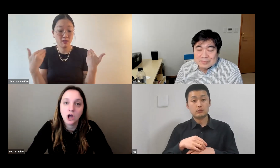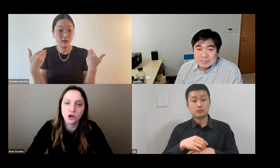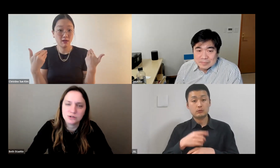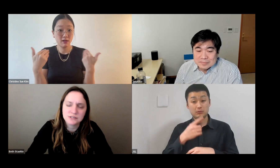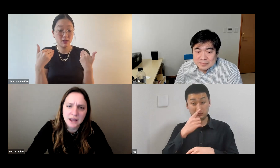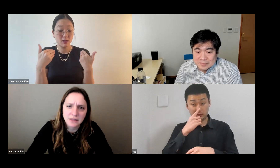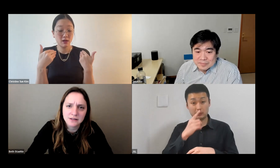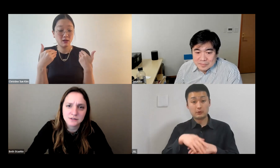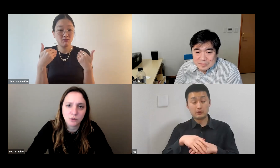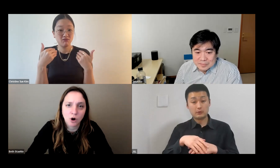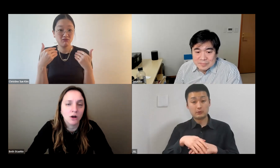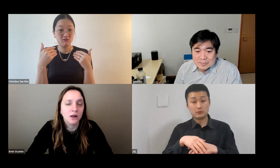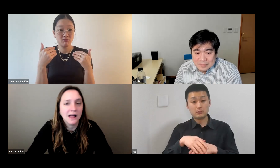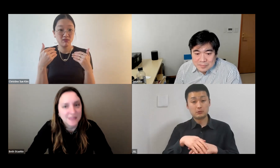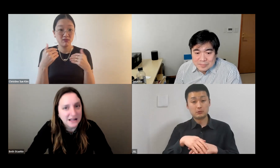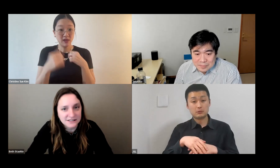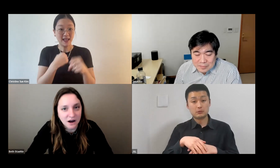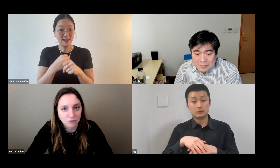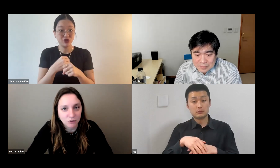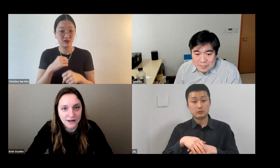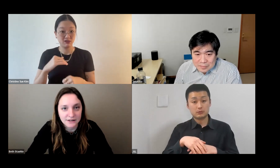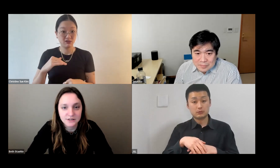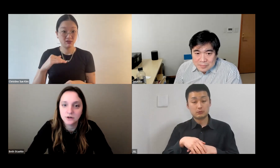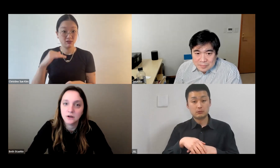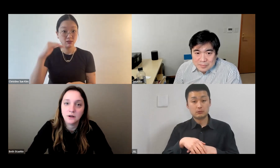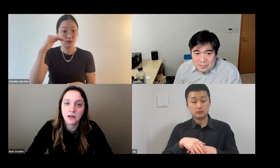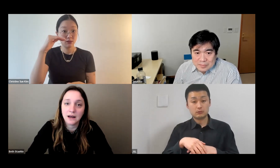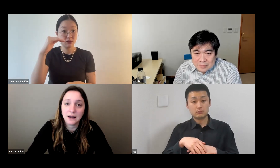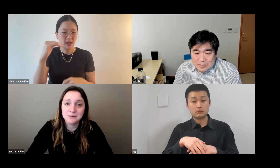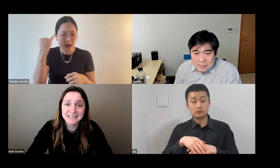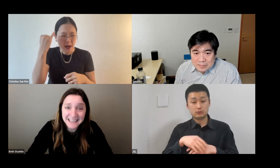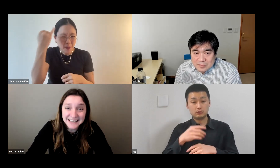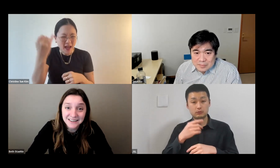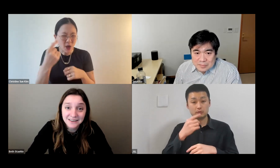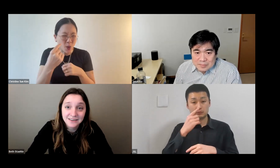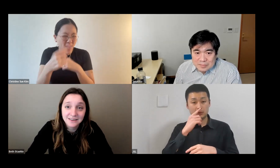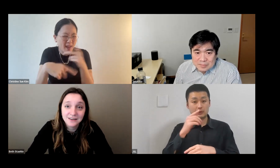“You're saying this wrong. That's not right.” And I was a kid.